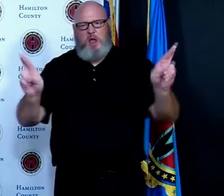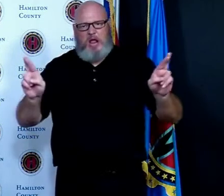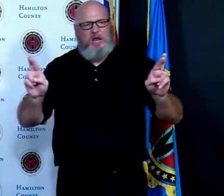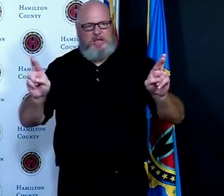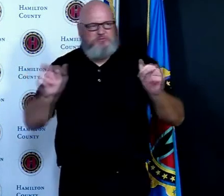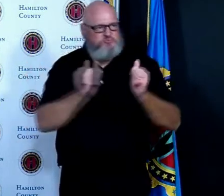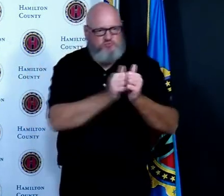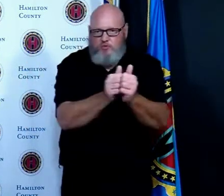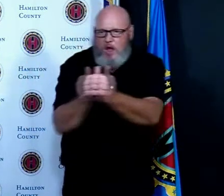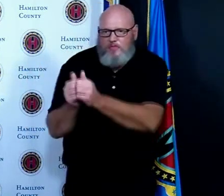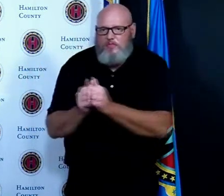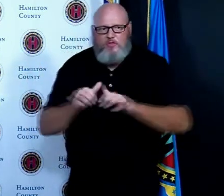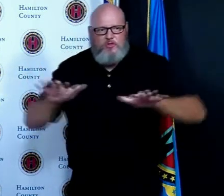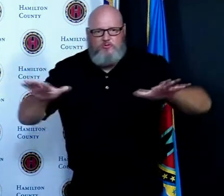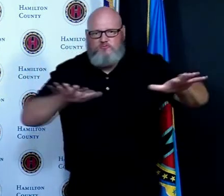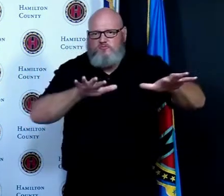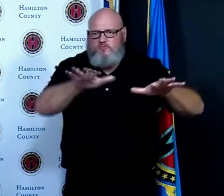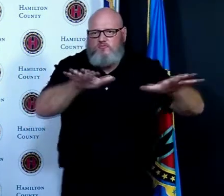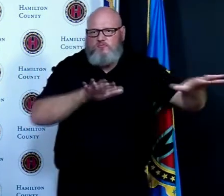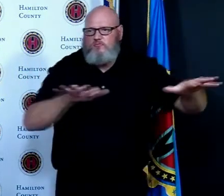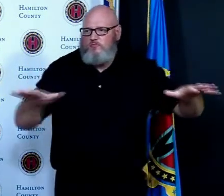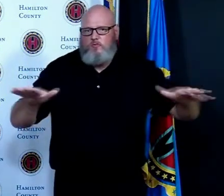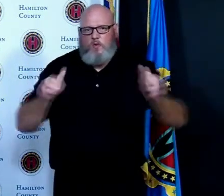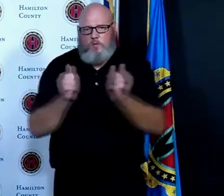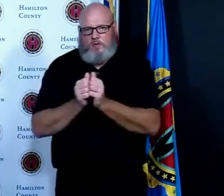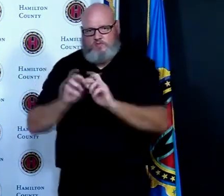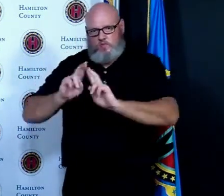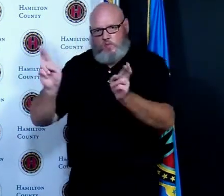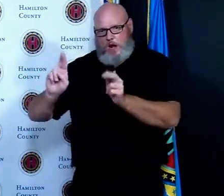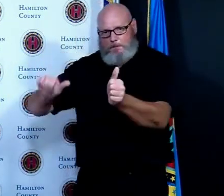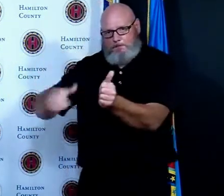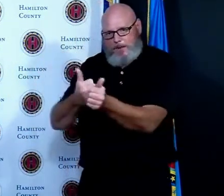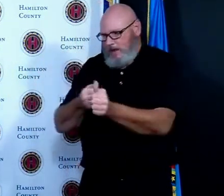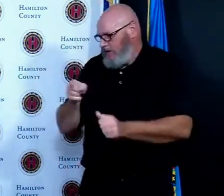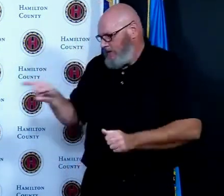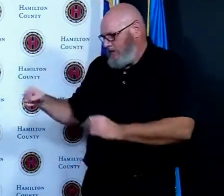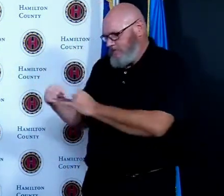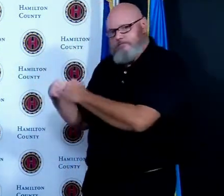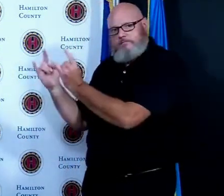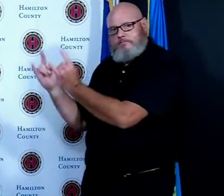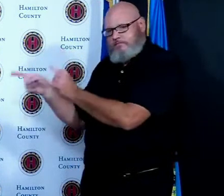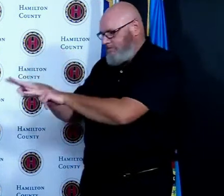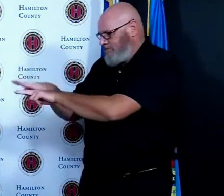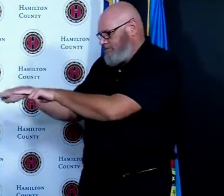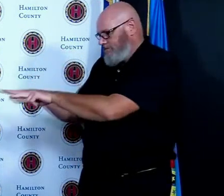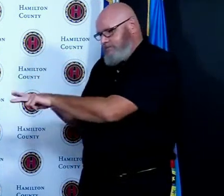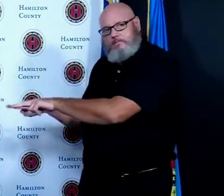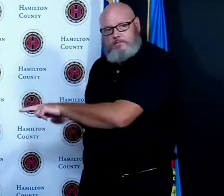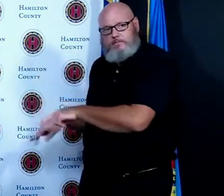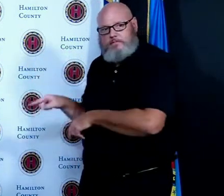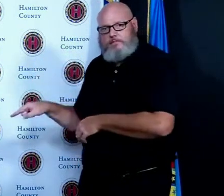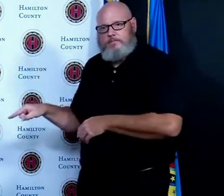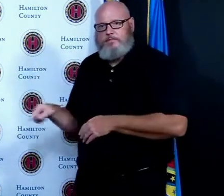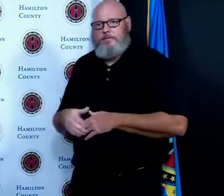is in the really key message is that we've learned a lot we know how to slow this virus in its spread